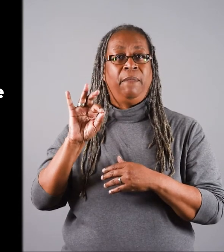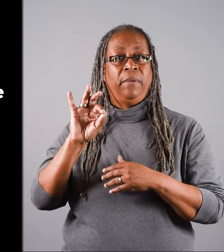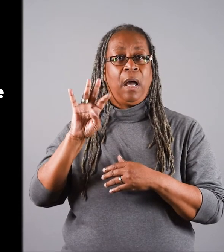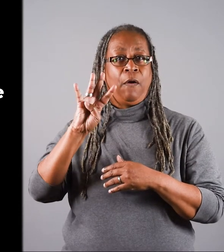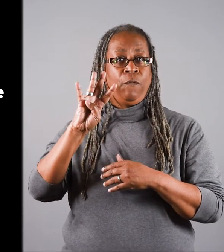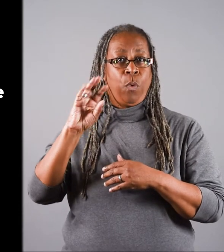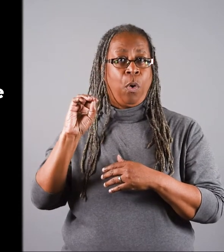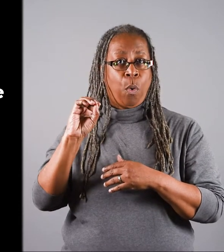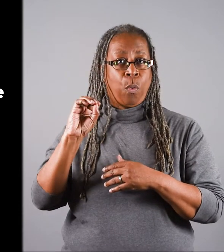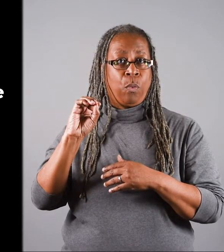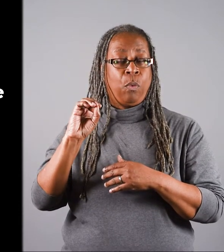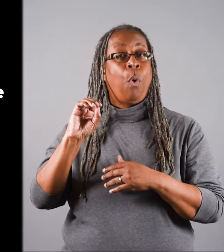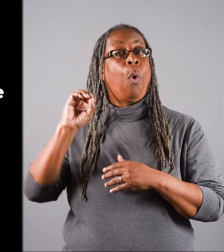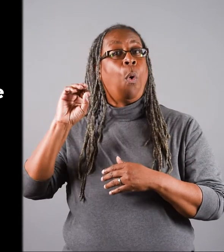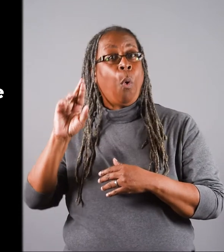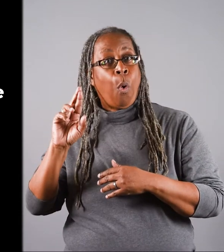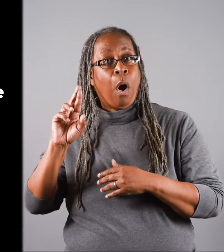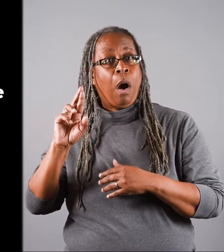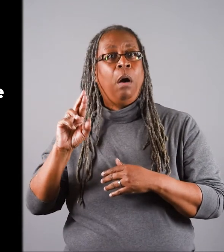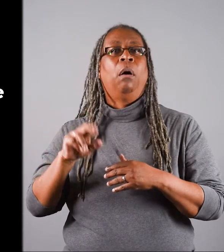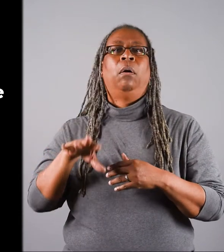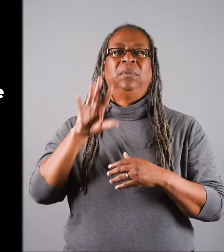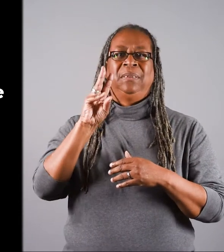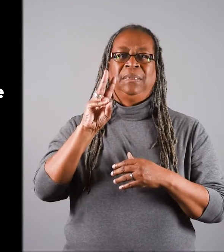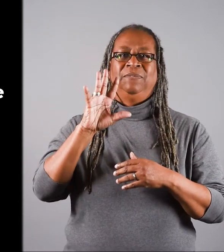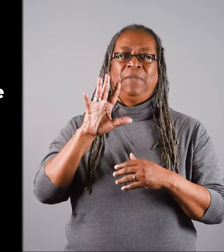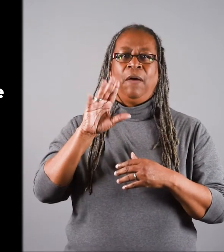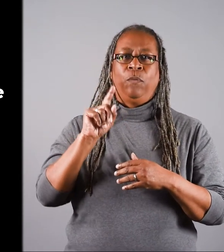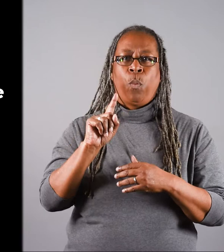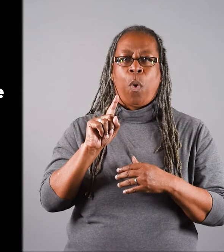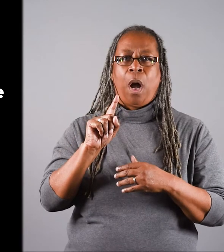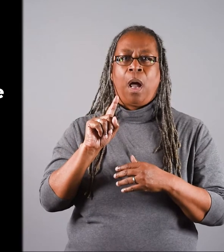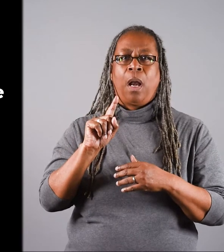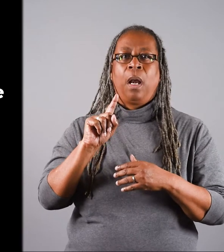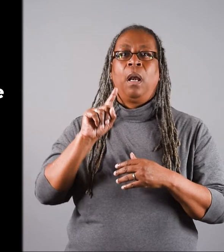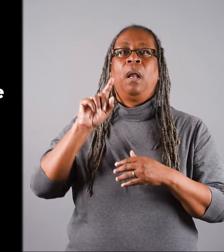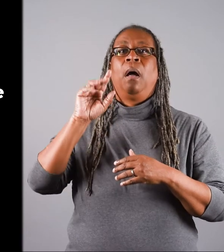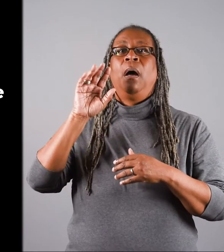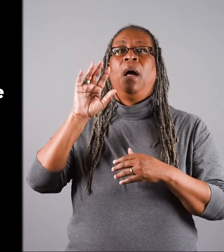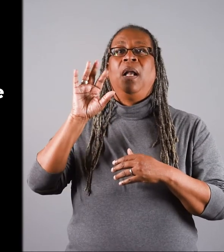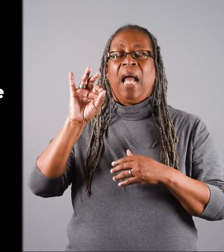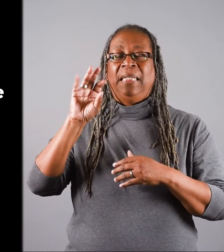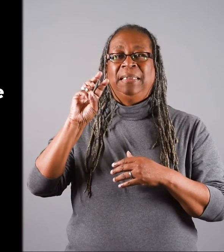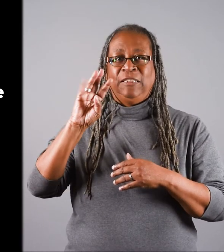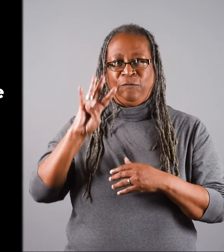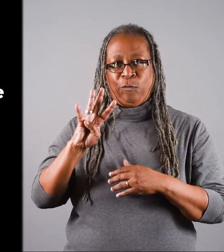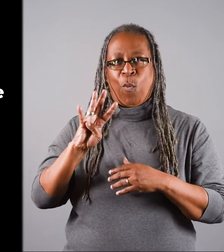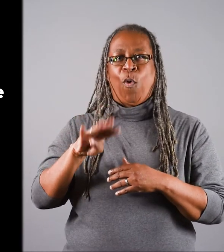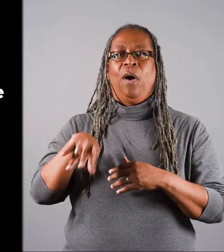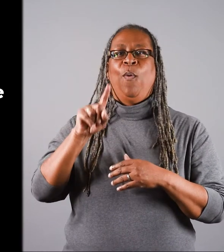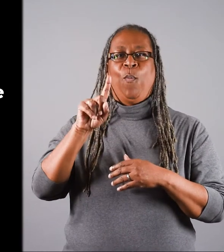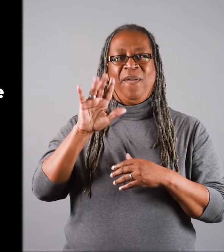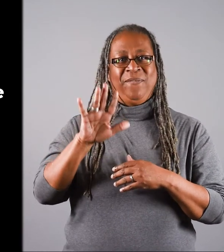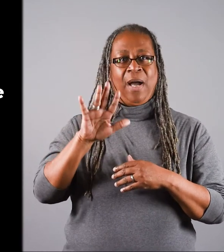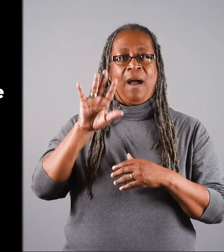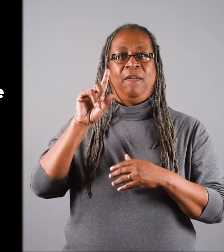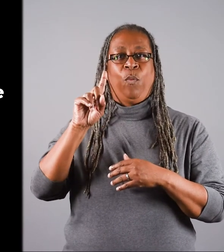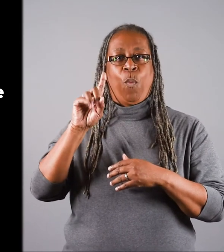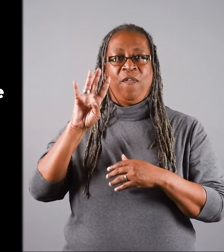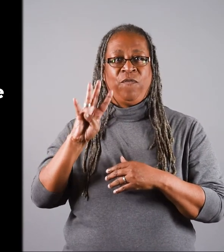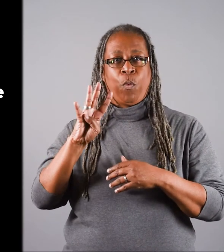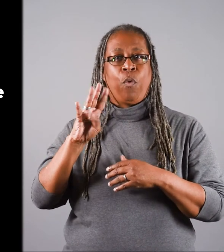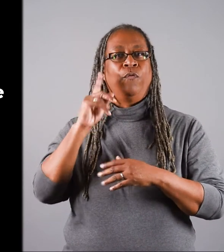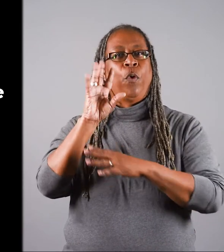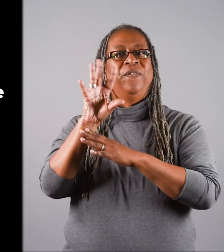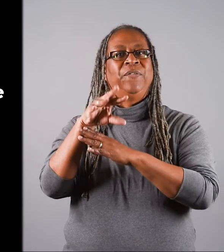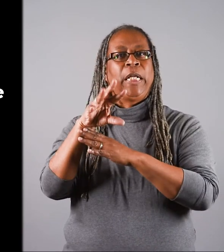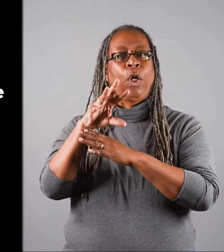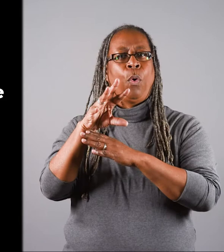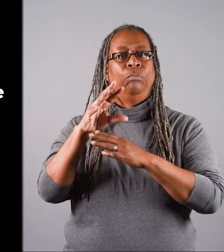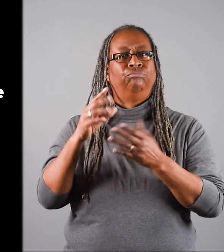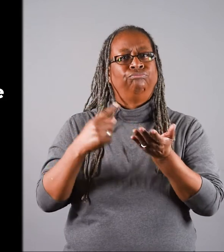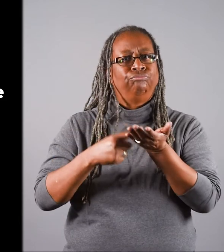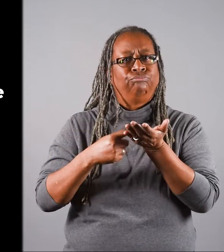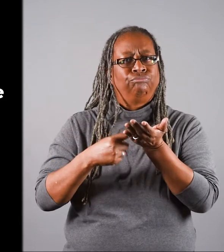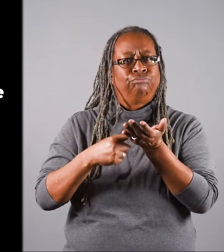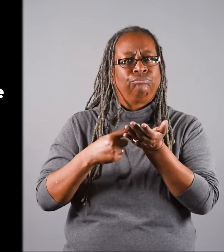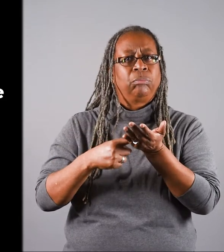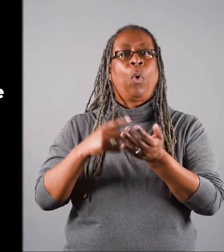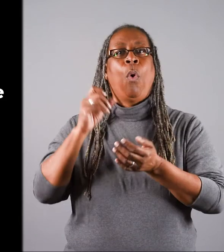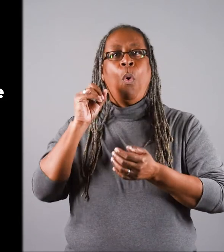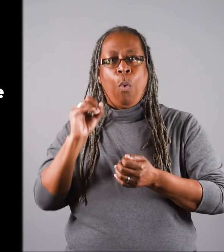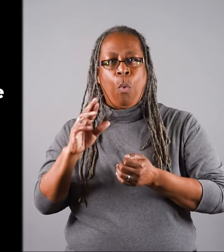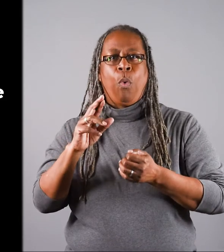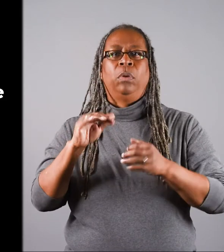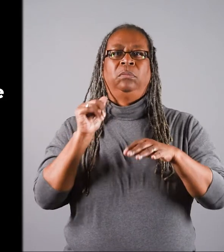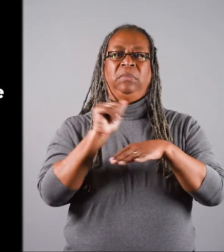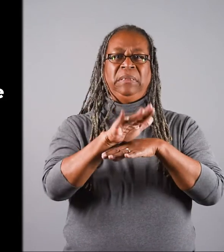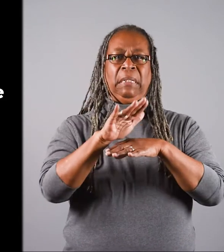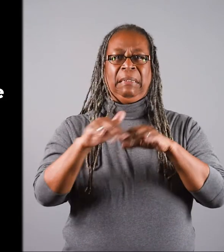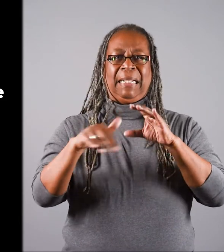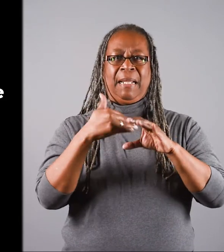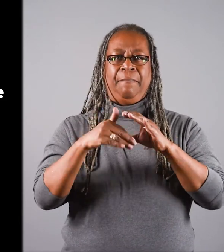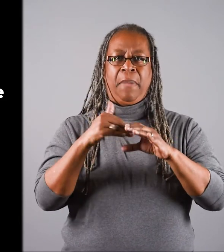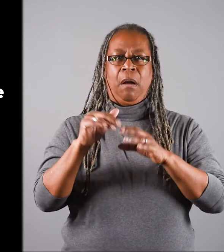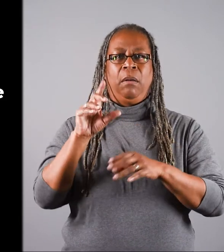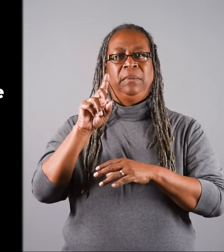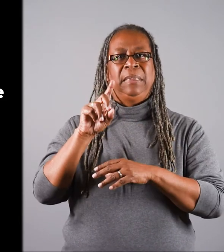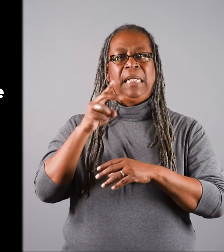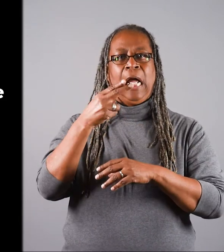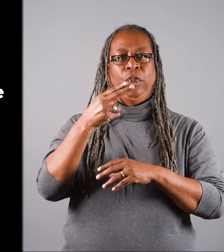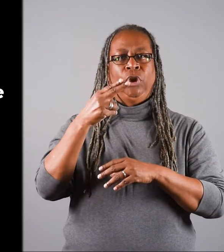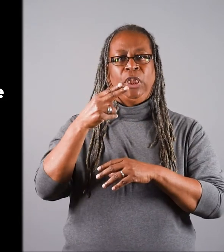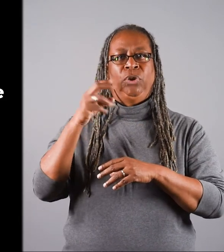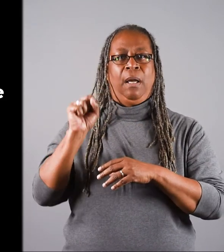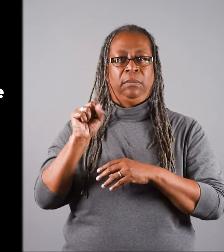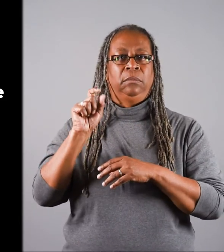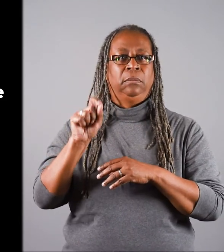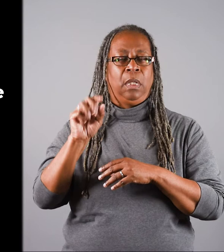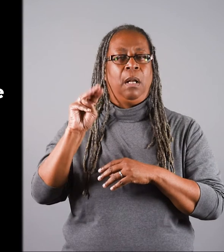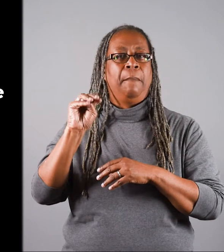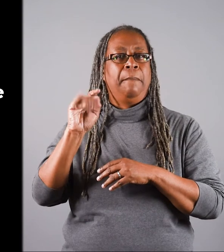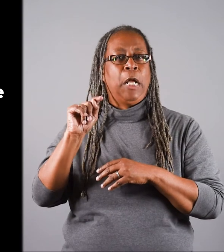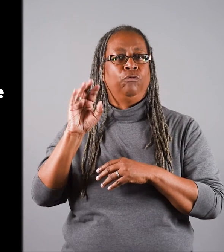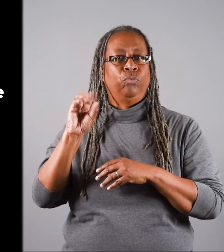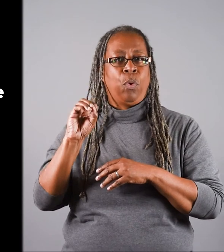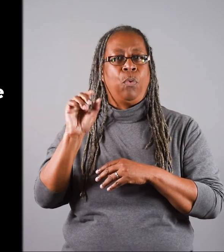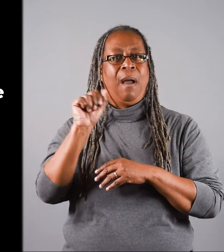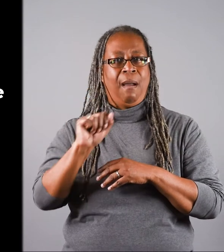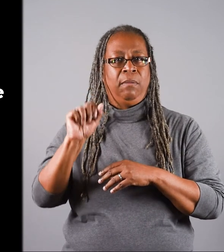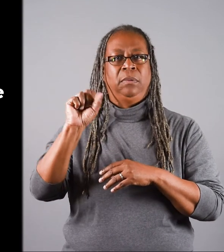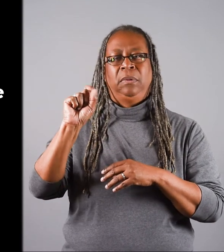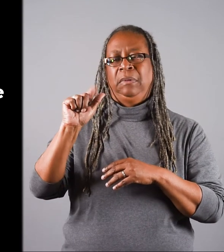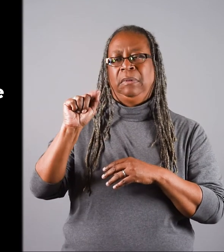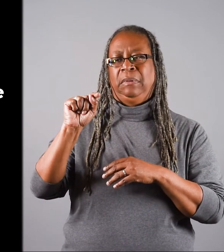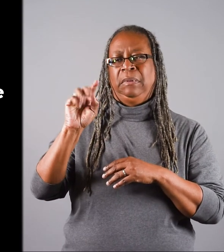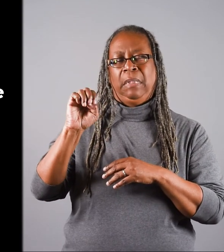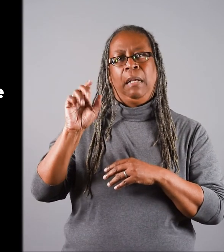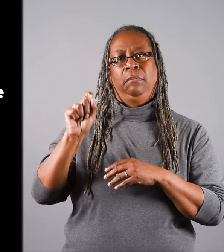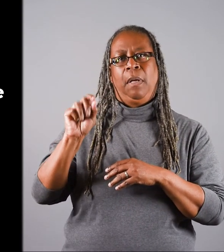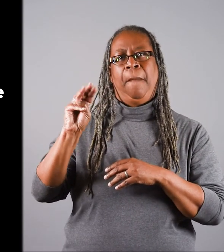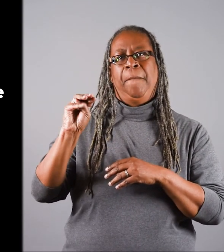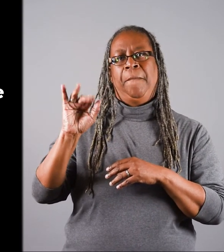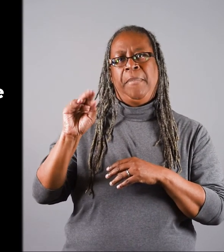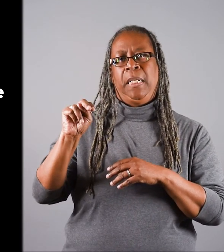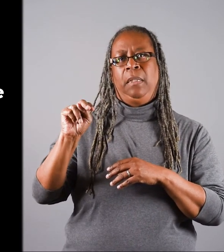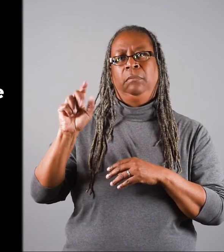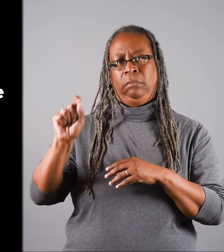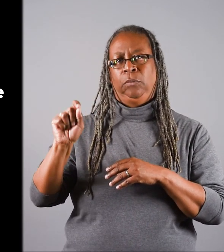or 651-964-1514 for video phone or by sending an email to dhhs.metro@state.mn.us.